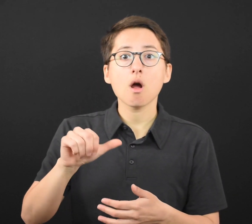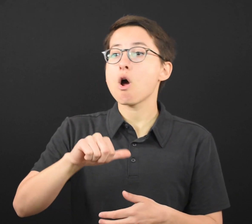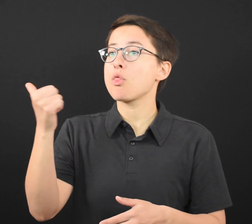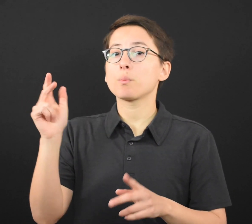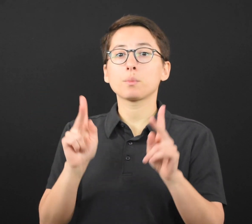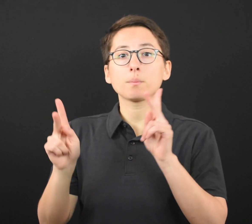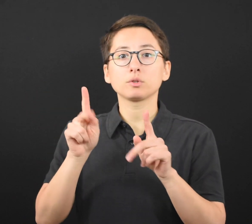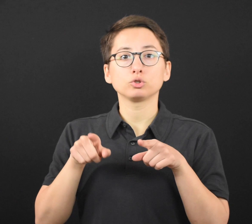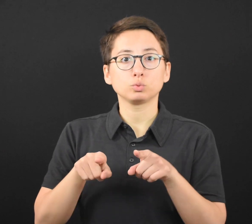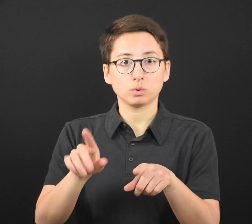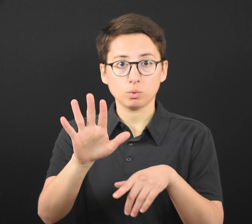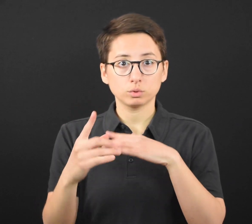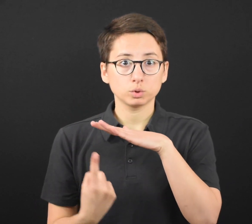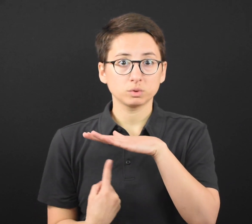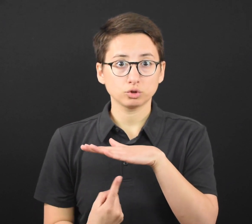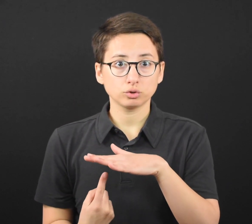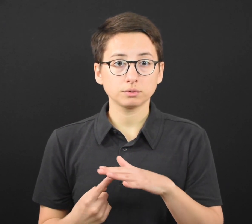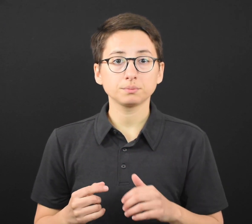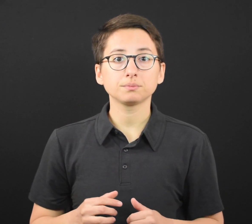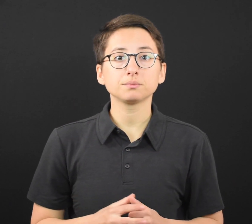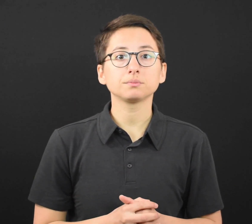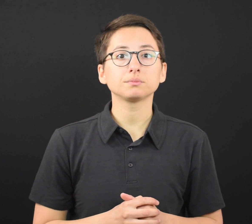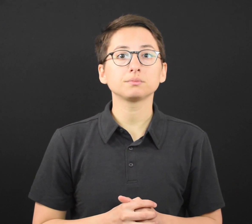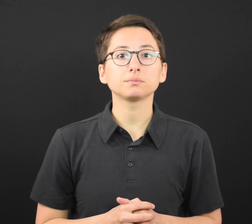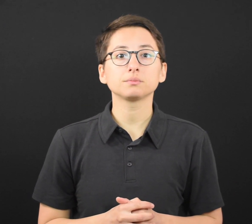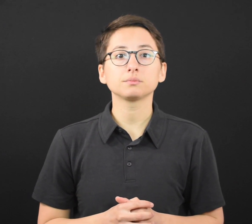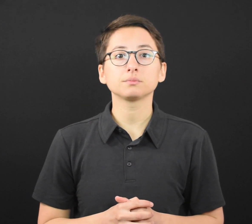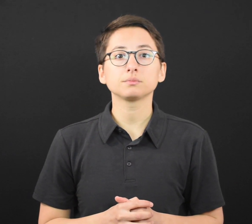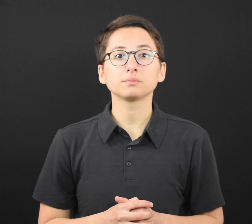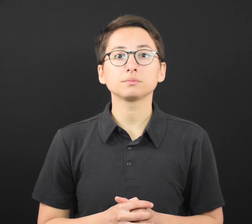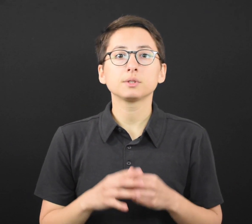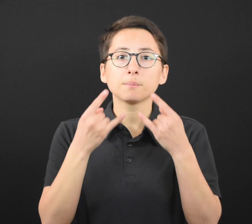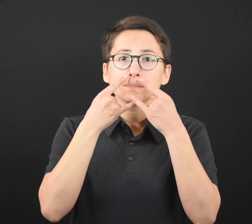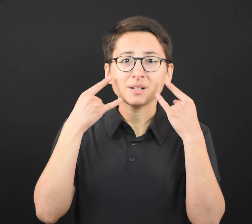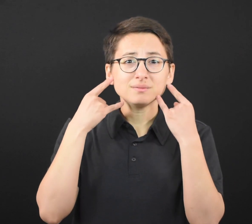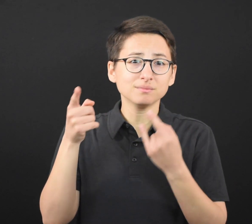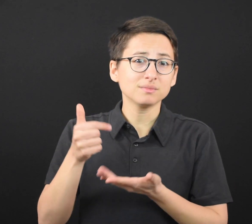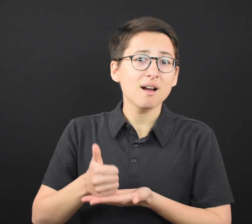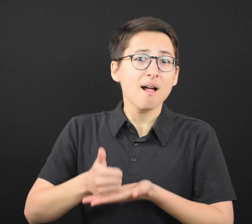and other people during your entire isolation period. The mask helps